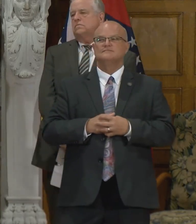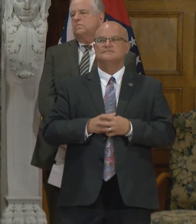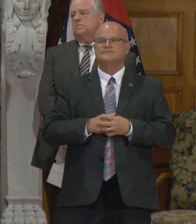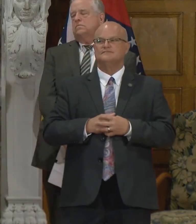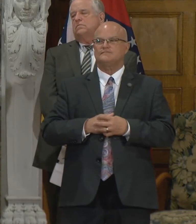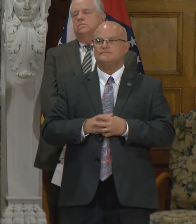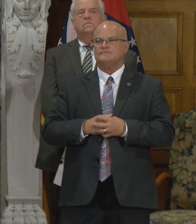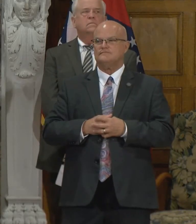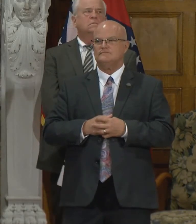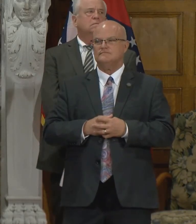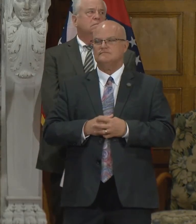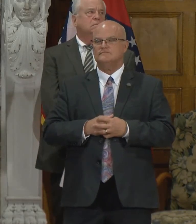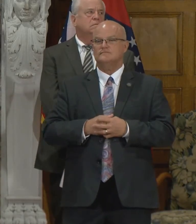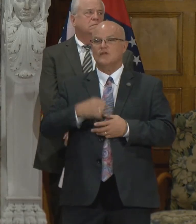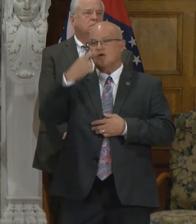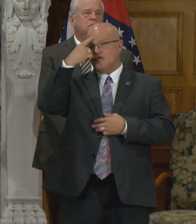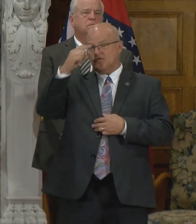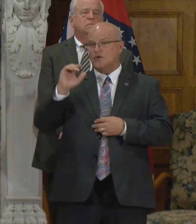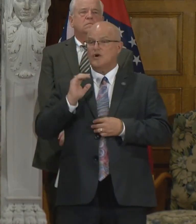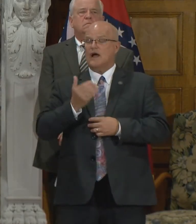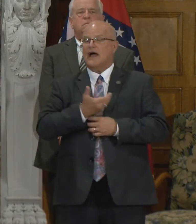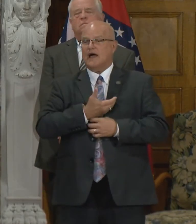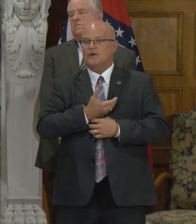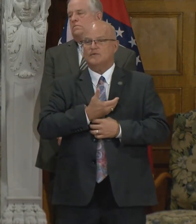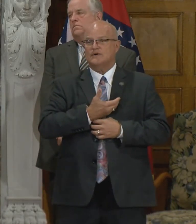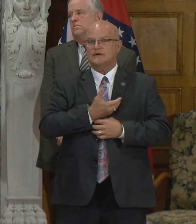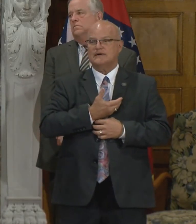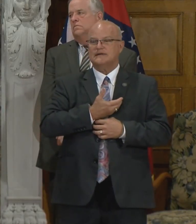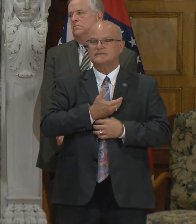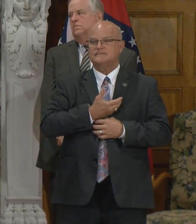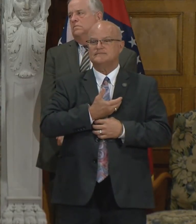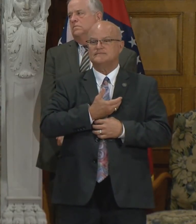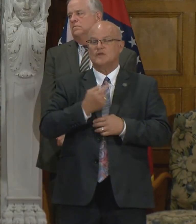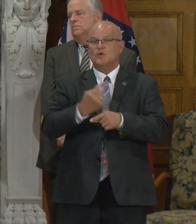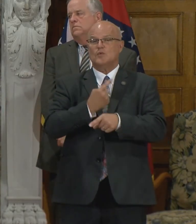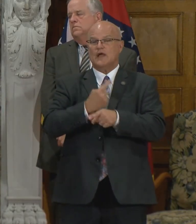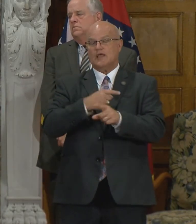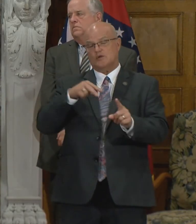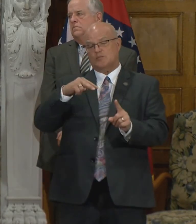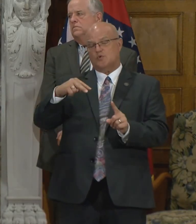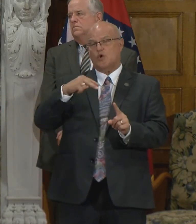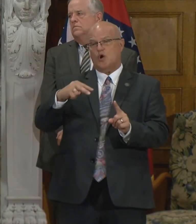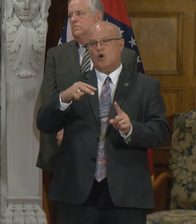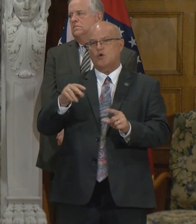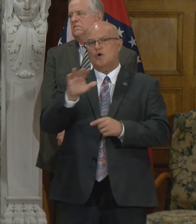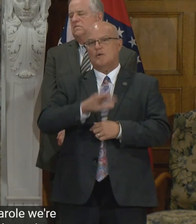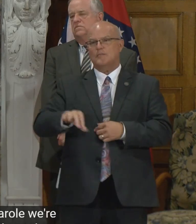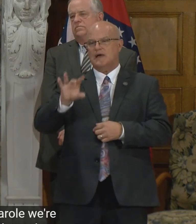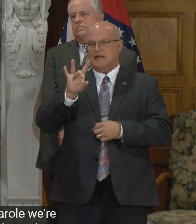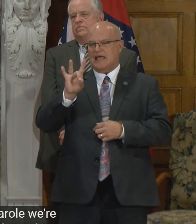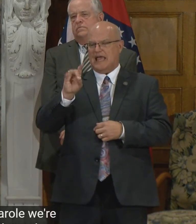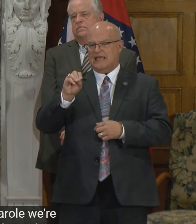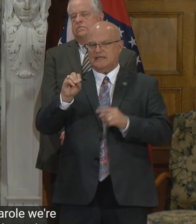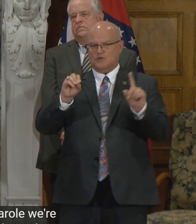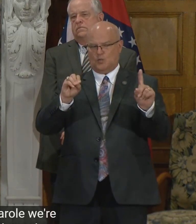Ohh, for our regular parole, we're about 80 to one.